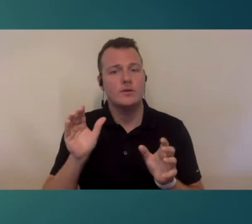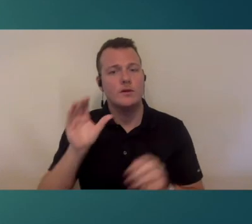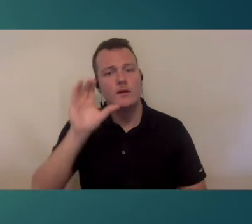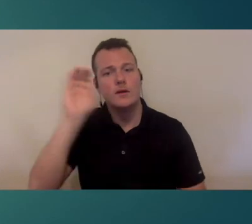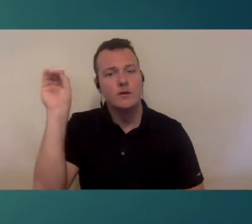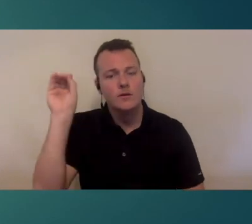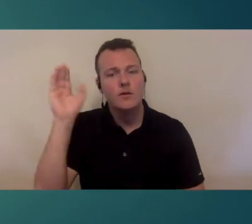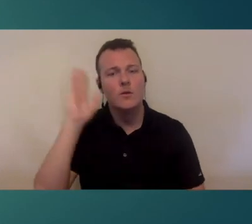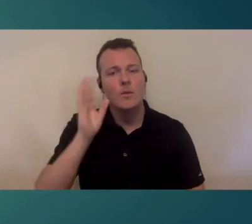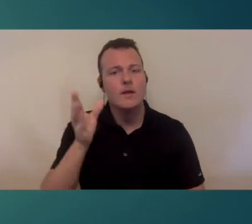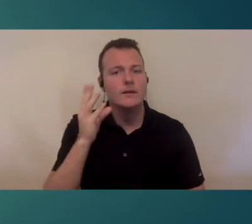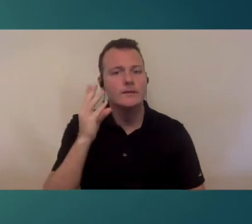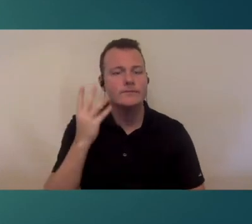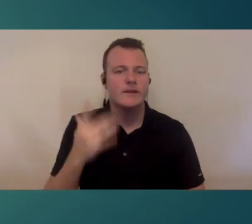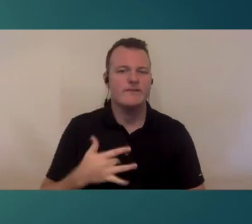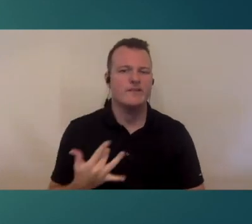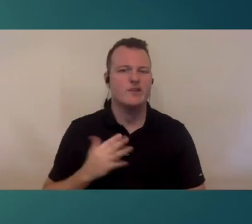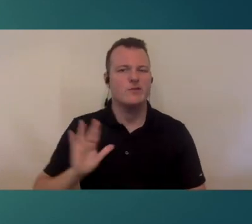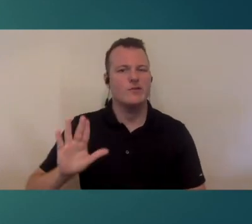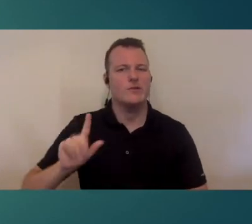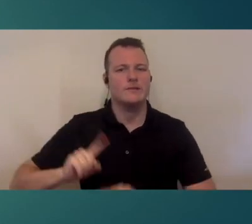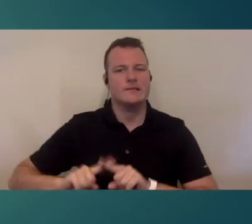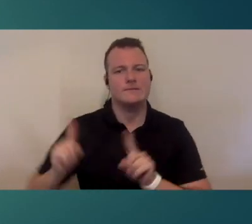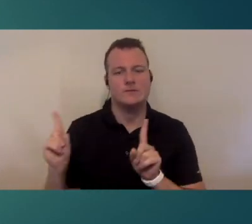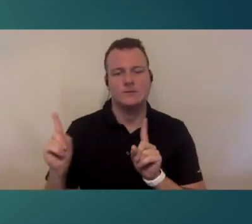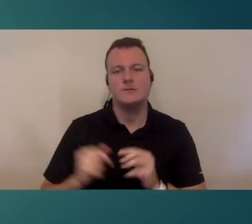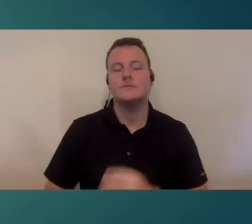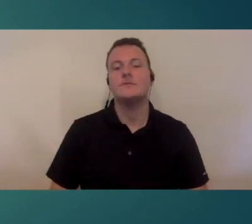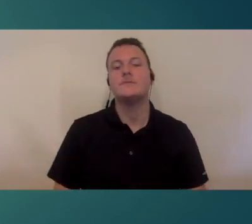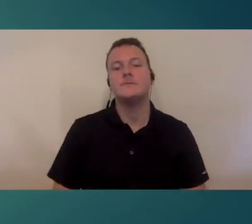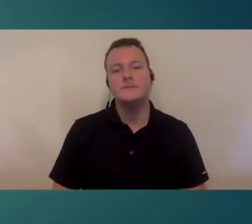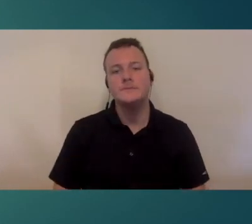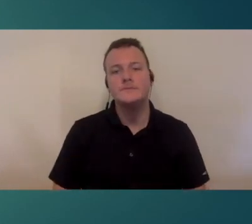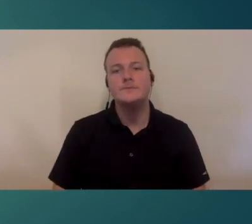differently on this one, and that might be something that you